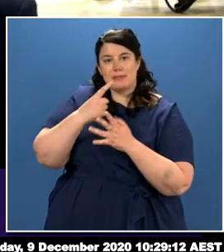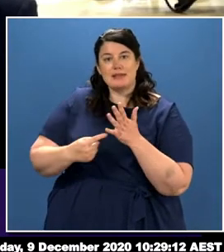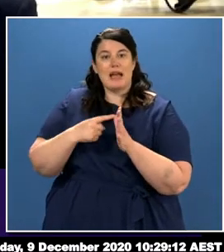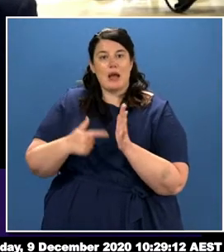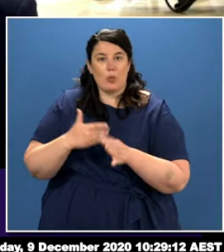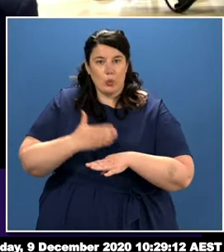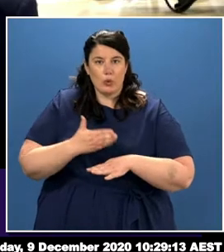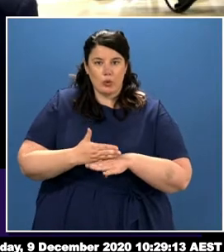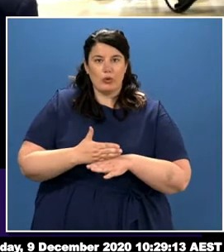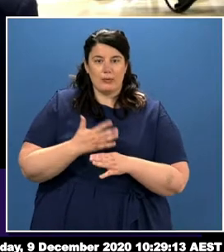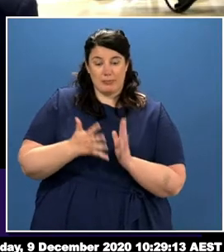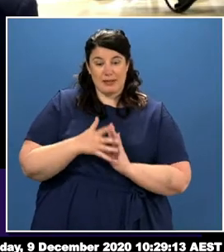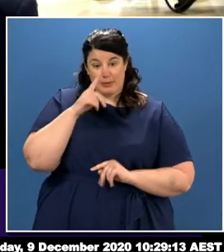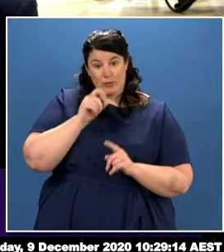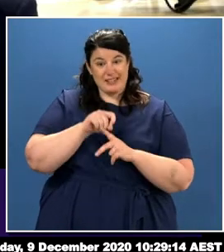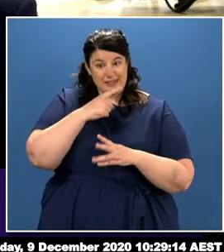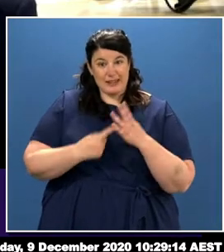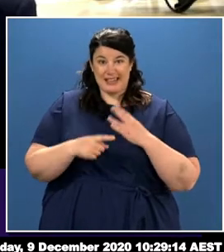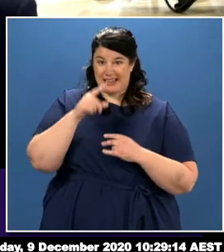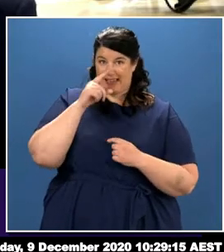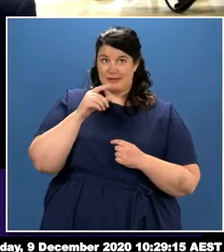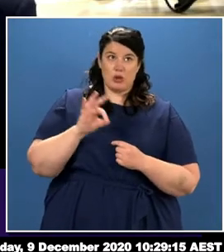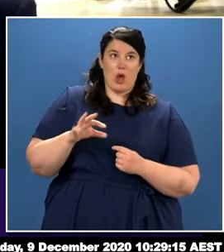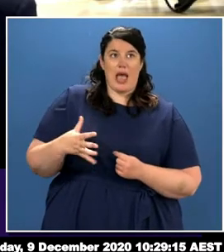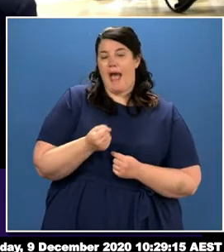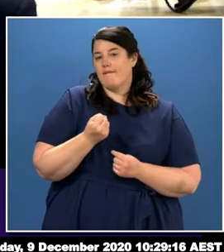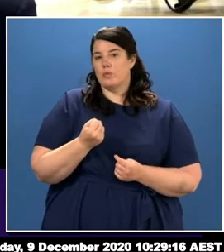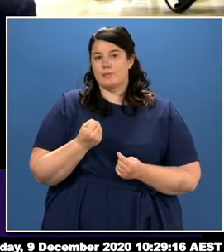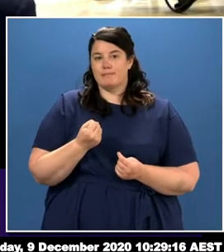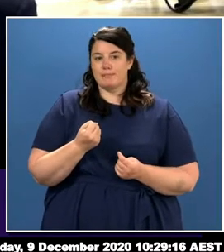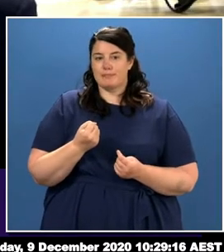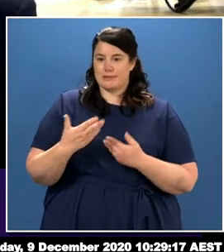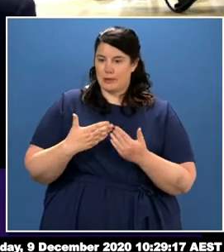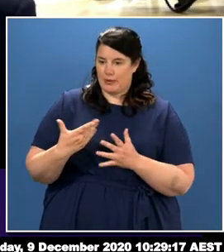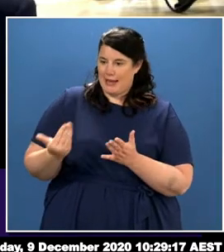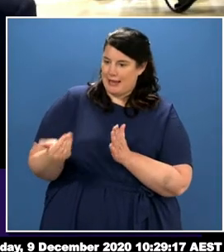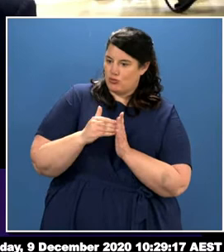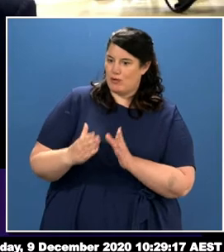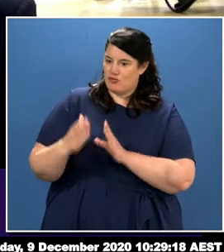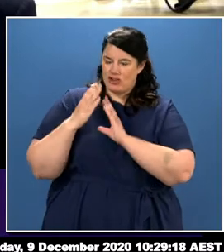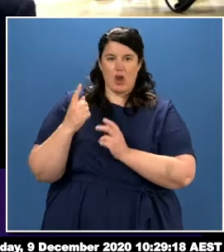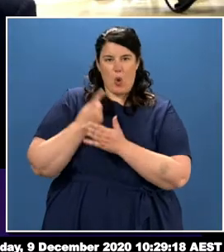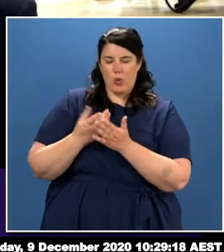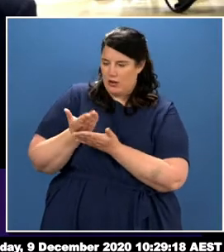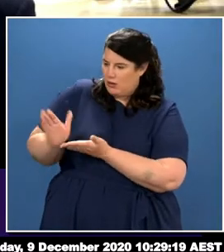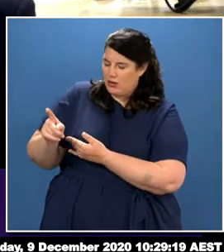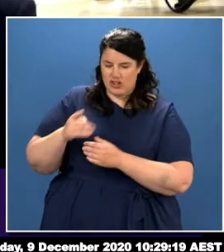disabilities can --- like, they don't have to deal with that added pressure, they can just focus on doing the job at hand and doing the